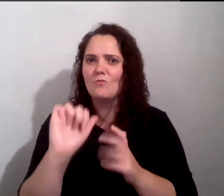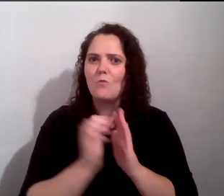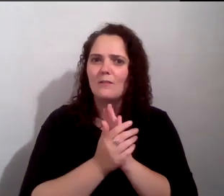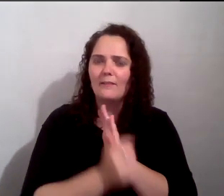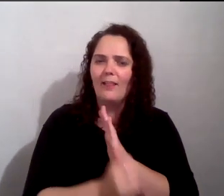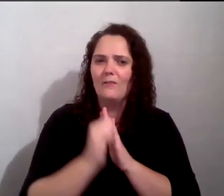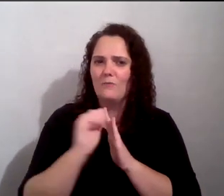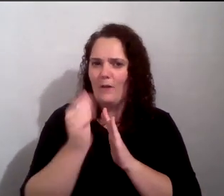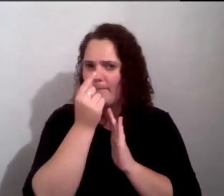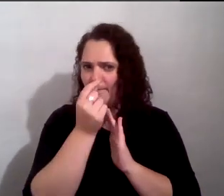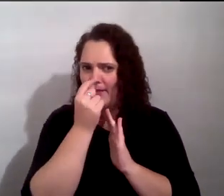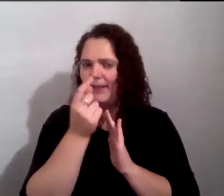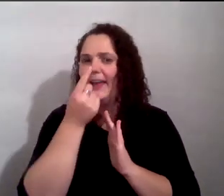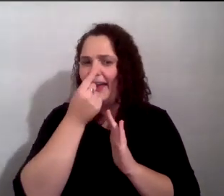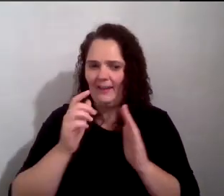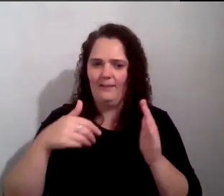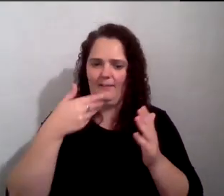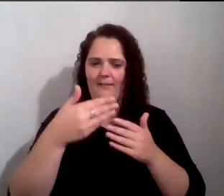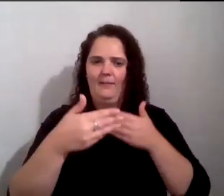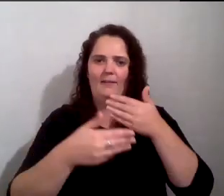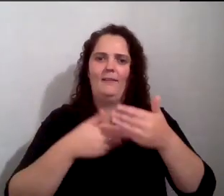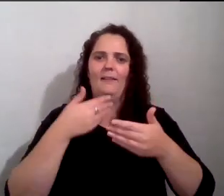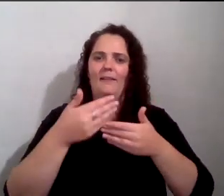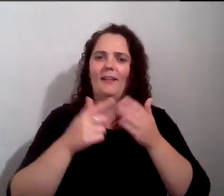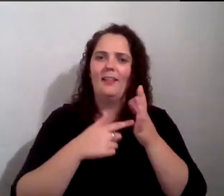kind of virtuosity in terms of your ability to